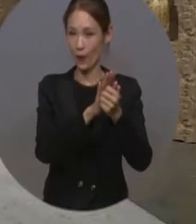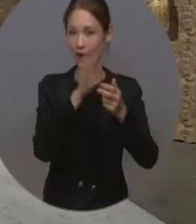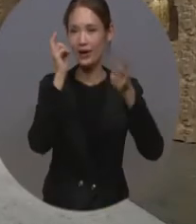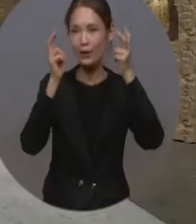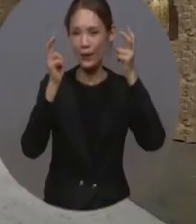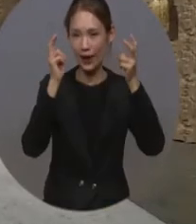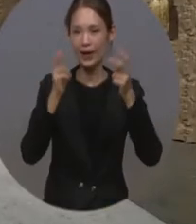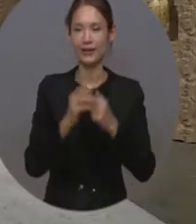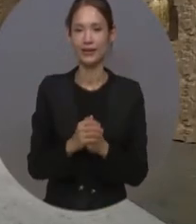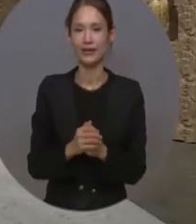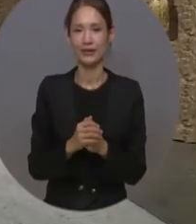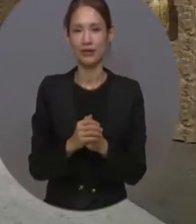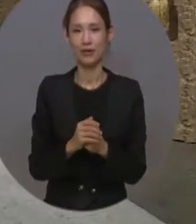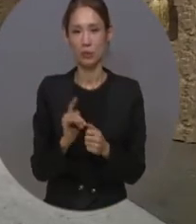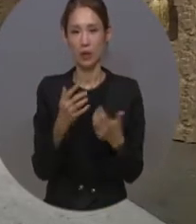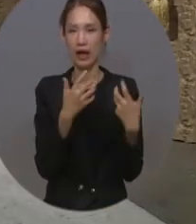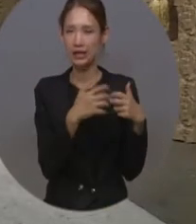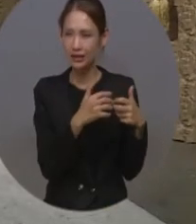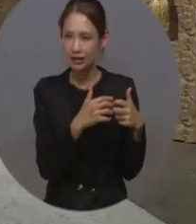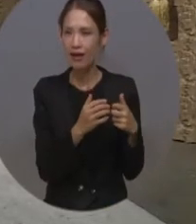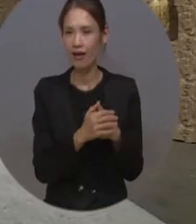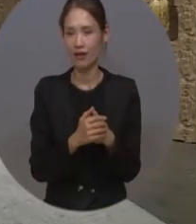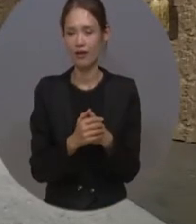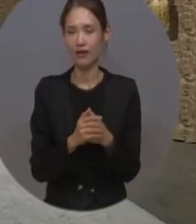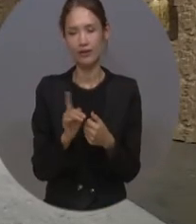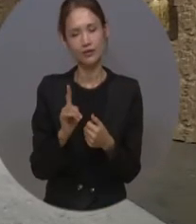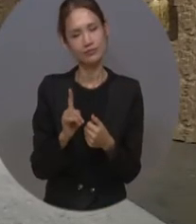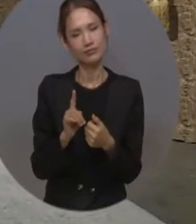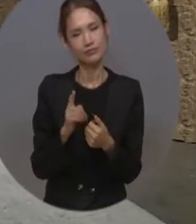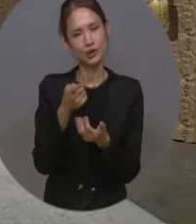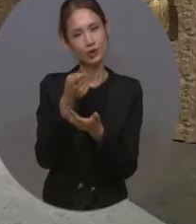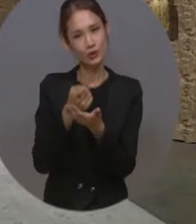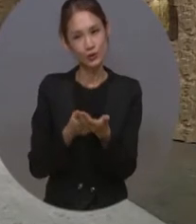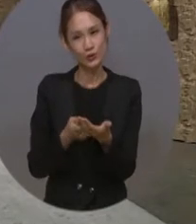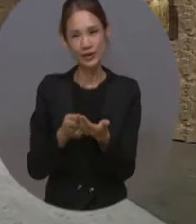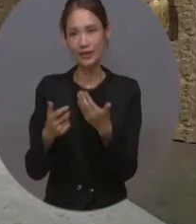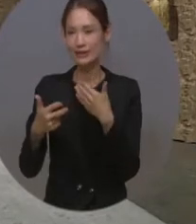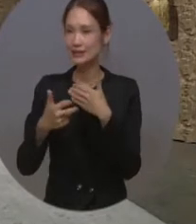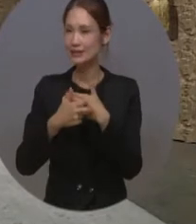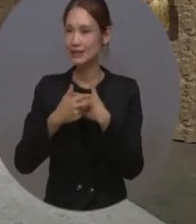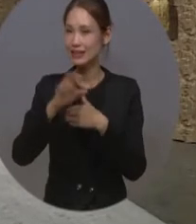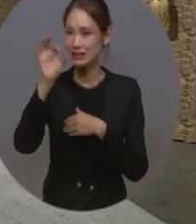So you mean that it helps people get a good night's sleep